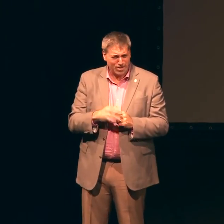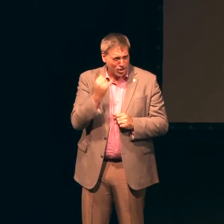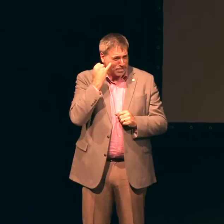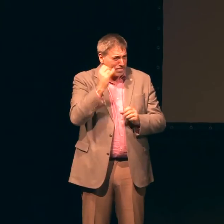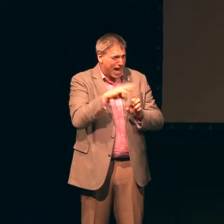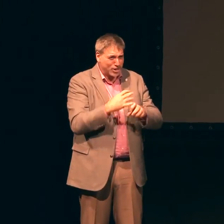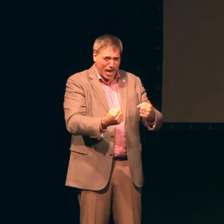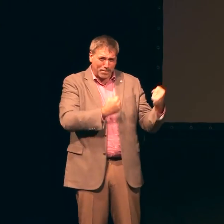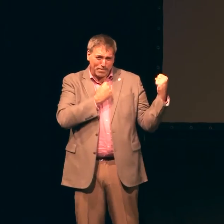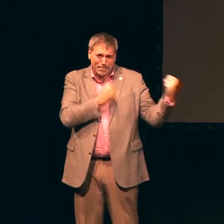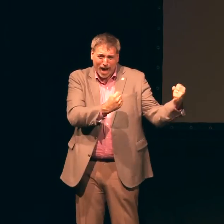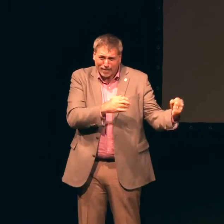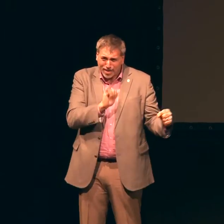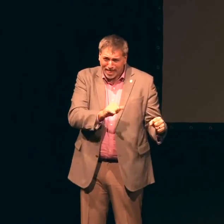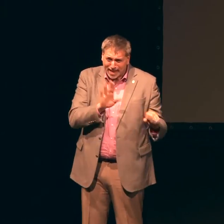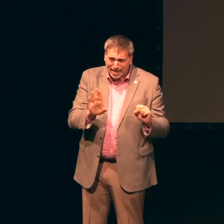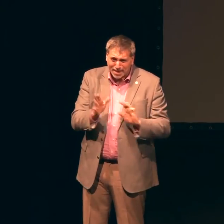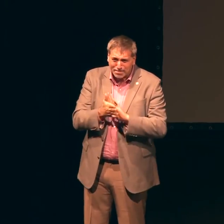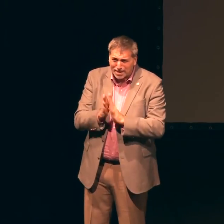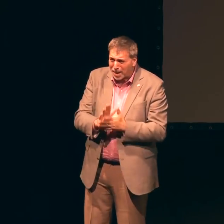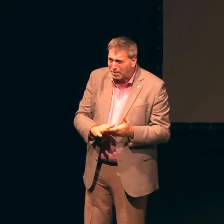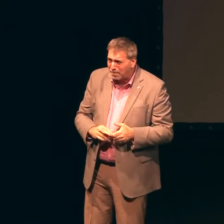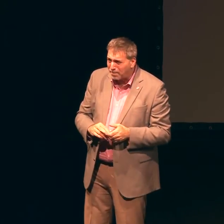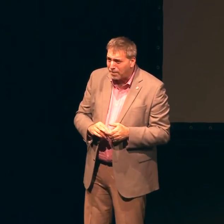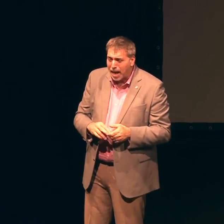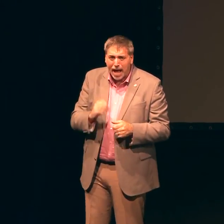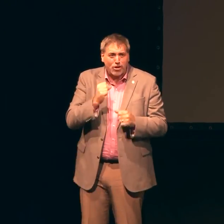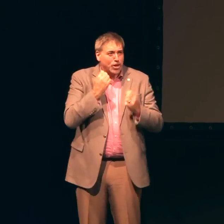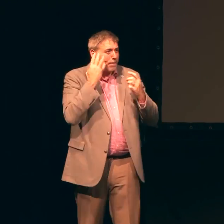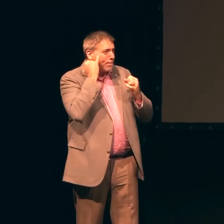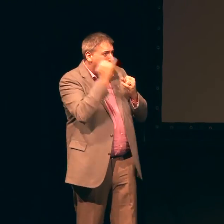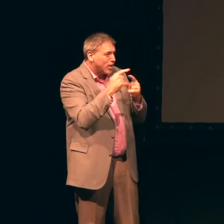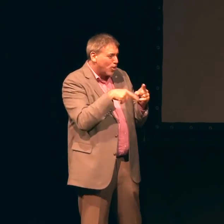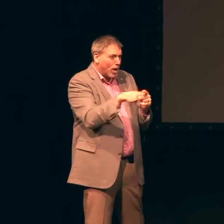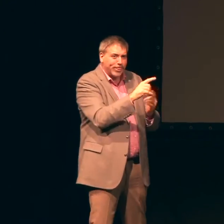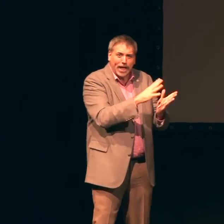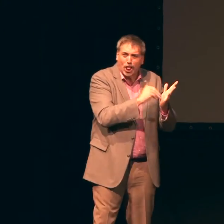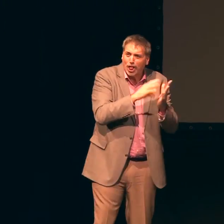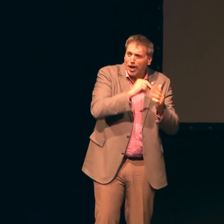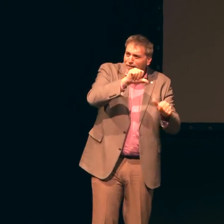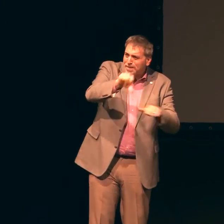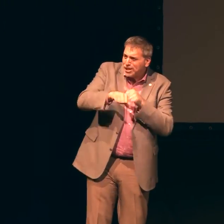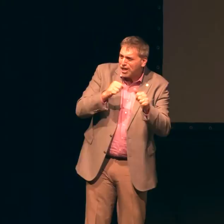region. Can you imagine how powerful and impactful that would become? Can you imagine